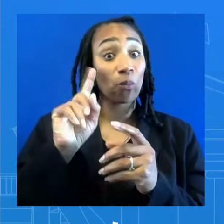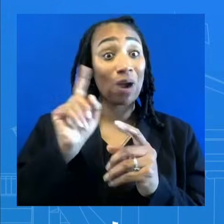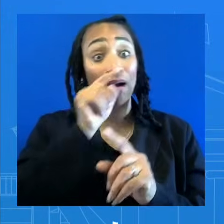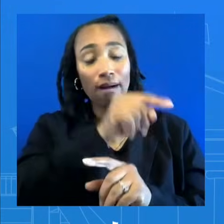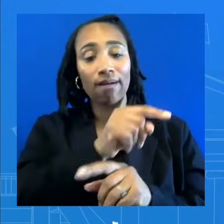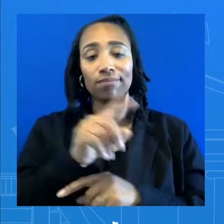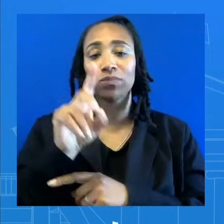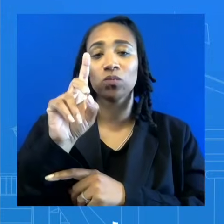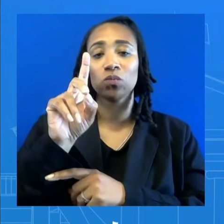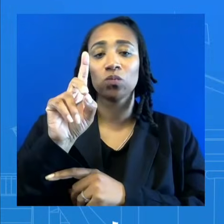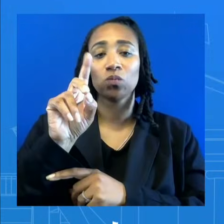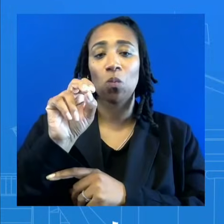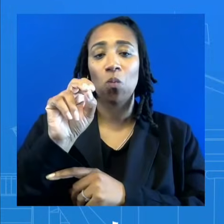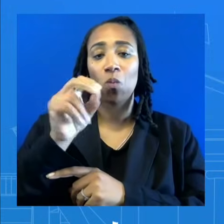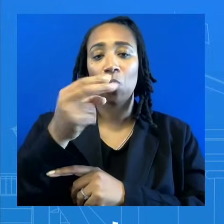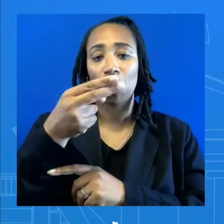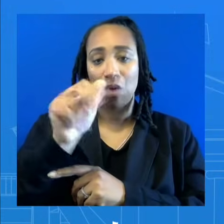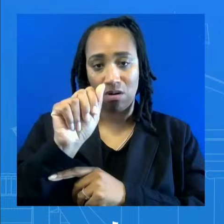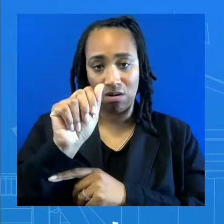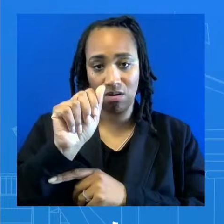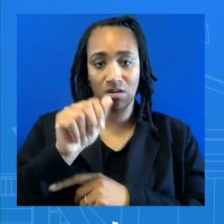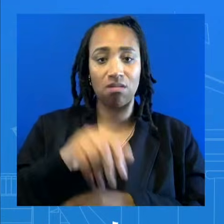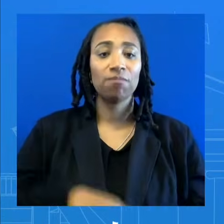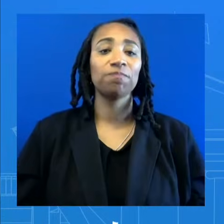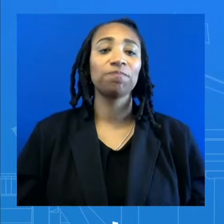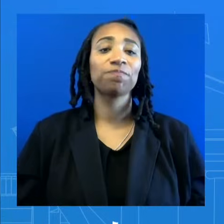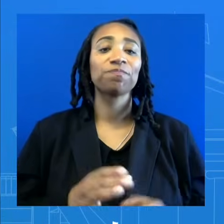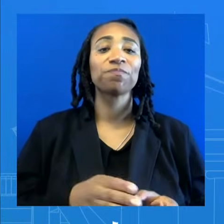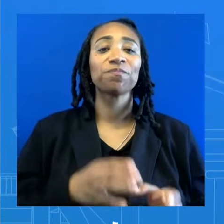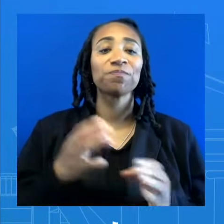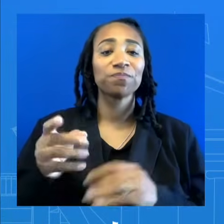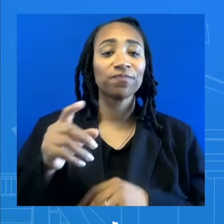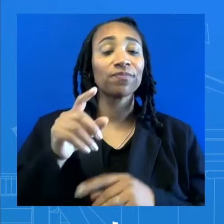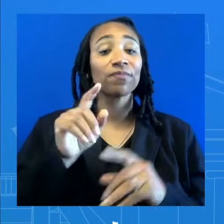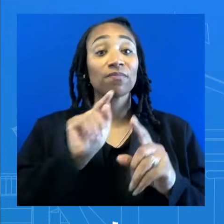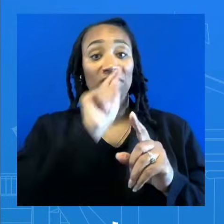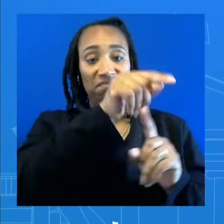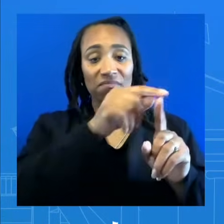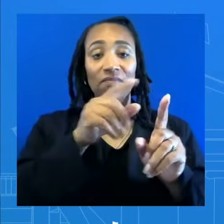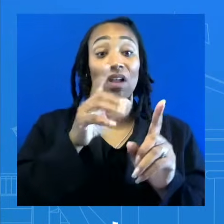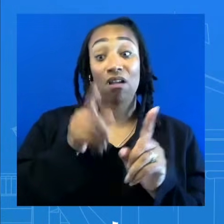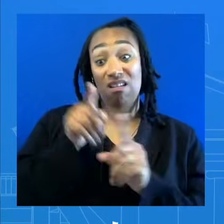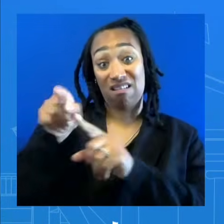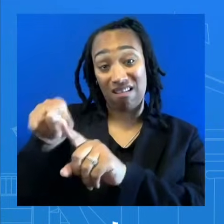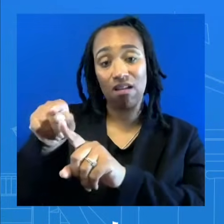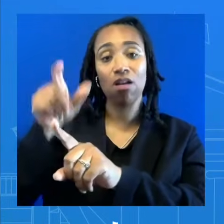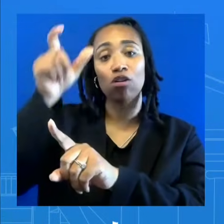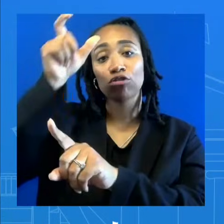making clear our commitment to a Syrian-led transition process so that the Syrian people and their aspirations can be realized.